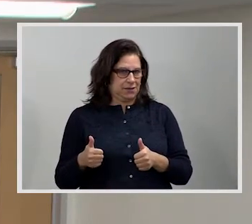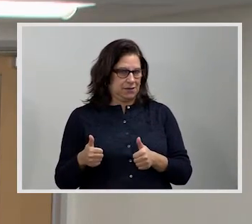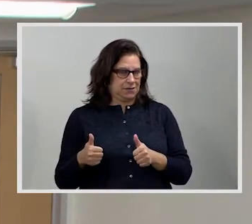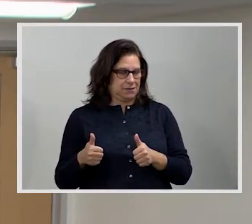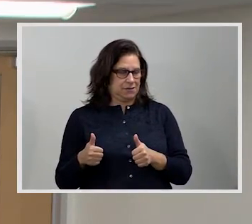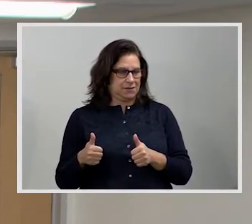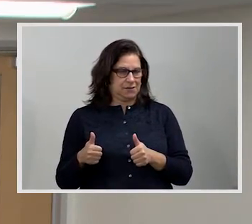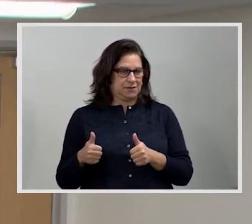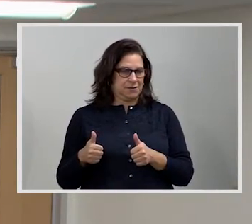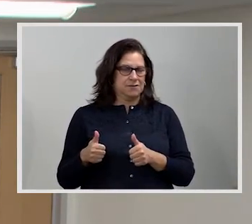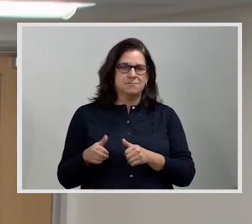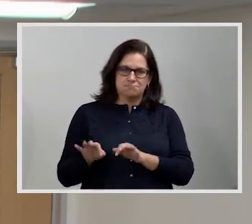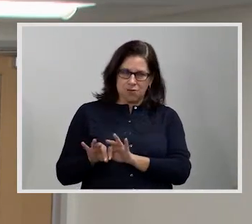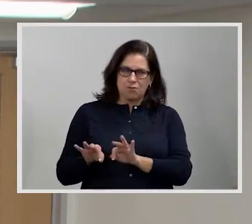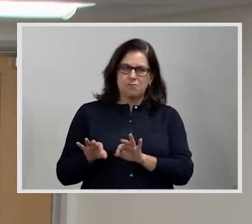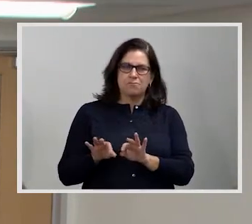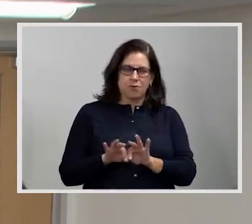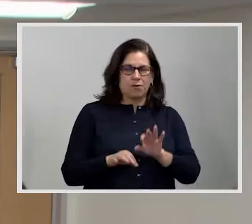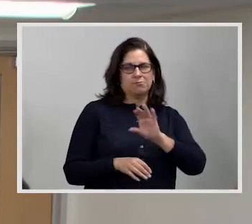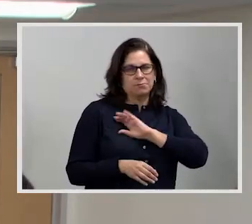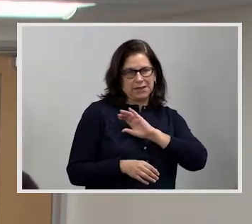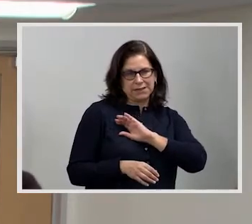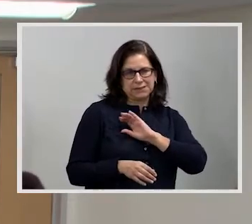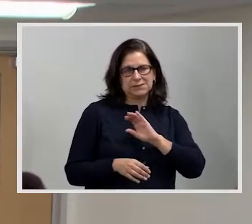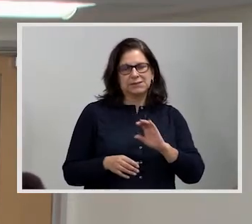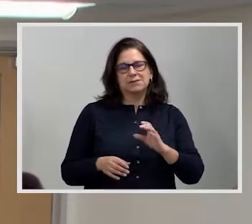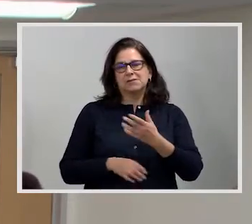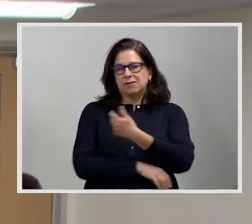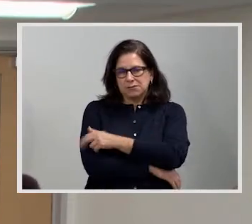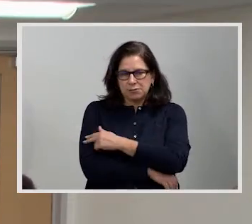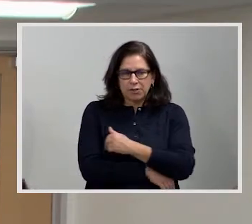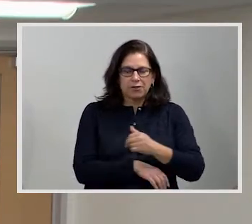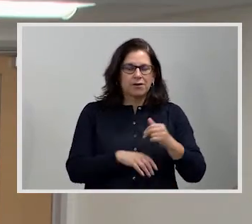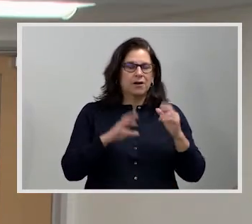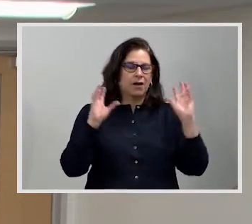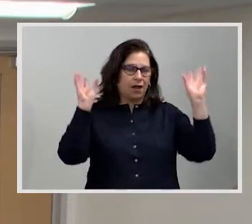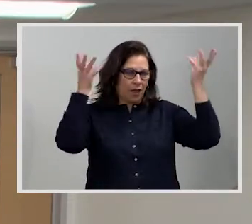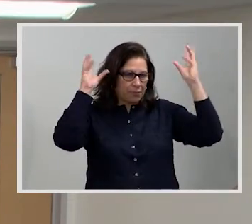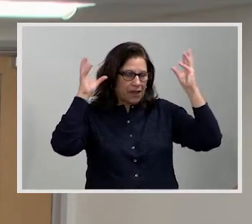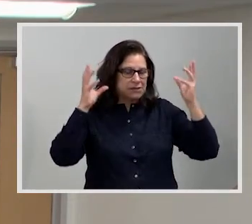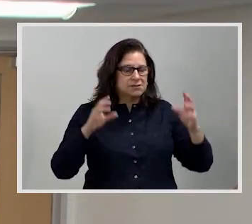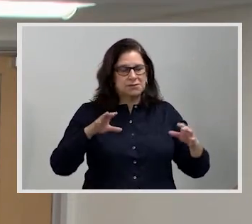WE DO NEED AMBULANCE. WE NEED HOSPITALS. SO ALL THESE THINGS ARE VERY IMPORTANT.